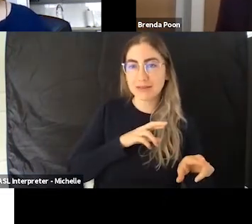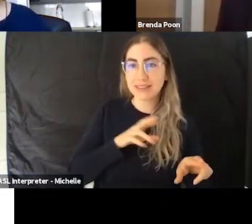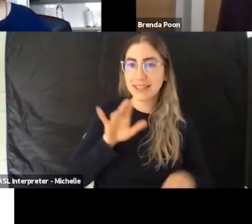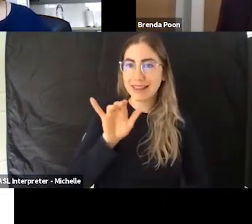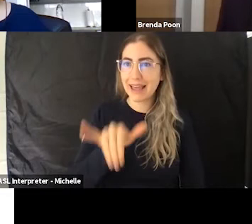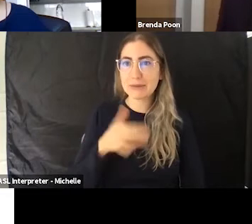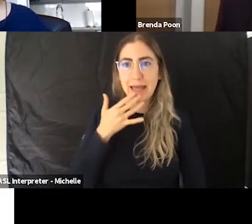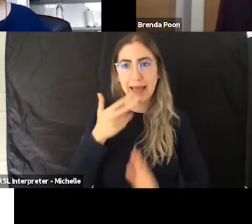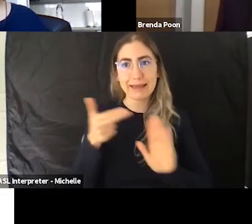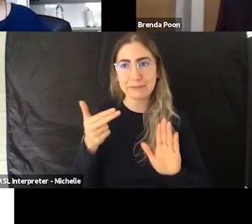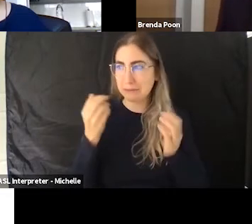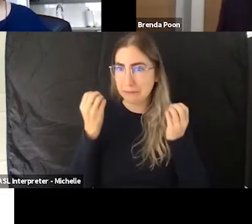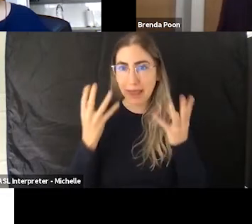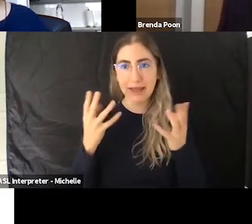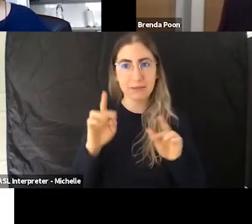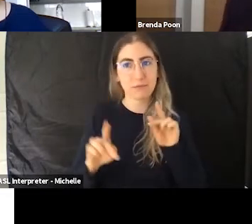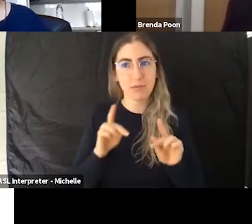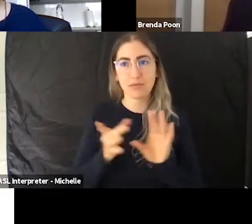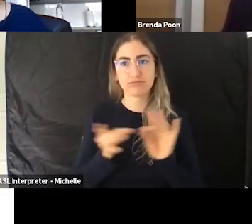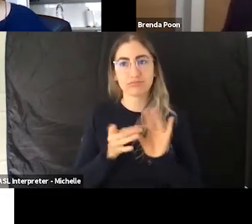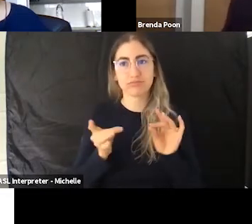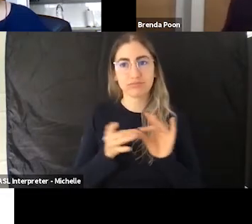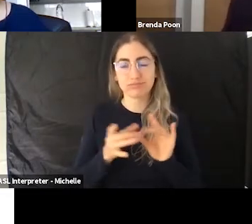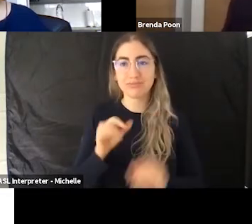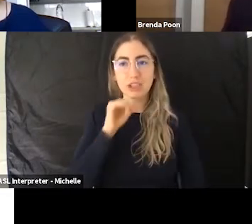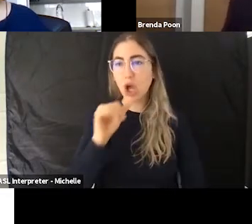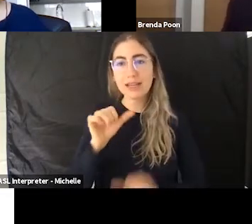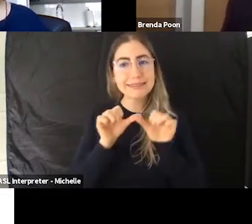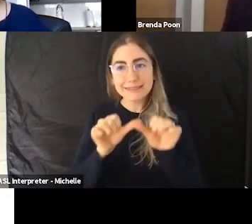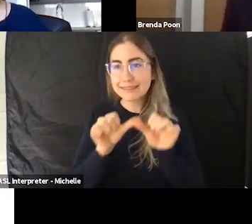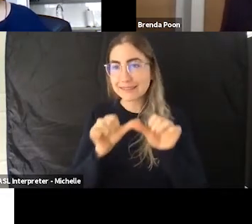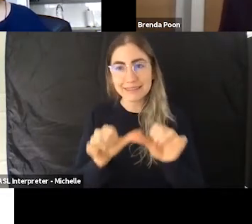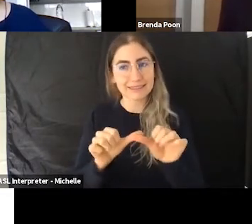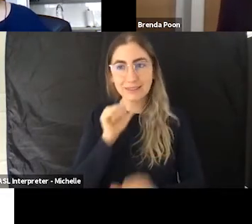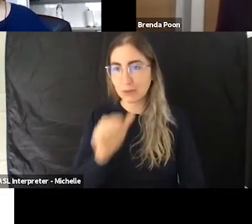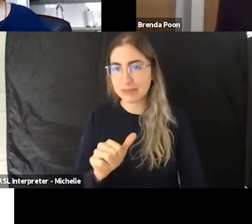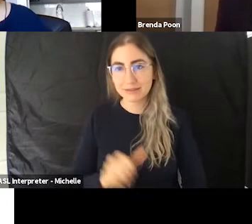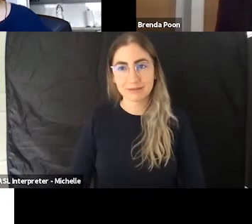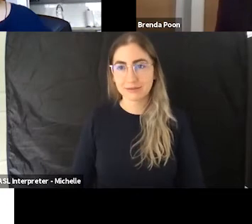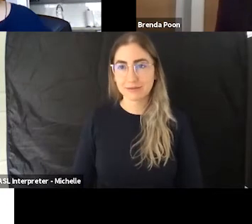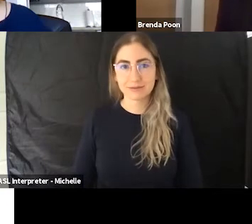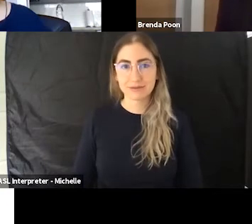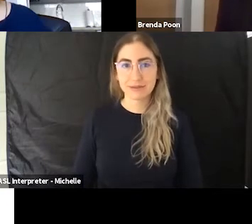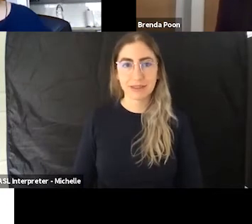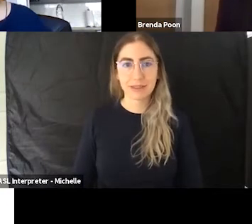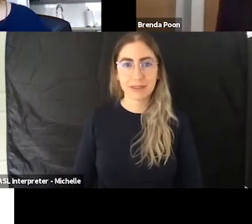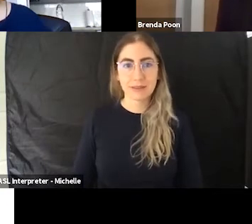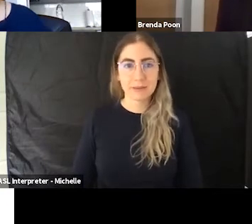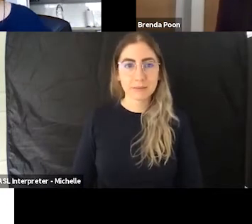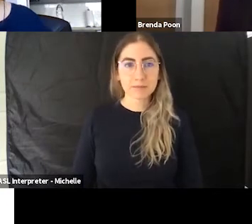, BY OUR RESPONDENTS, AND THIS IS A PART THAT WAS REALLY HIGHLIGHTED, I'D SAY, BY MULTIPLE THE TEXT DATA WAS ALSO THE NEED FOR EMPLOYERS, BY OUR RESPONDENTS, AND THIS IS A PART THAT WAS REALLY HIGHLIGHTED,